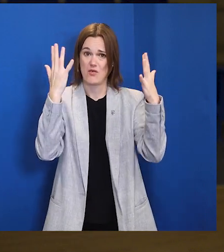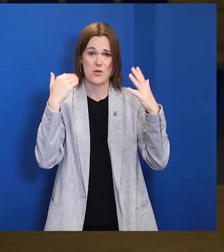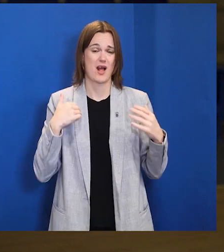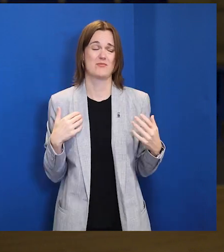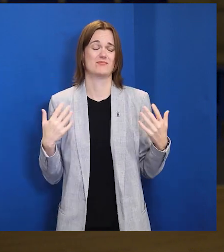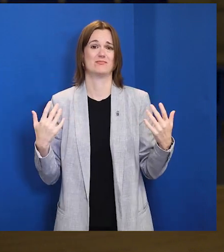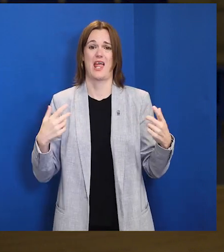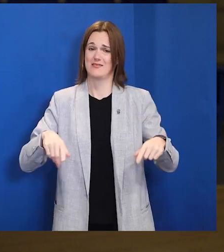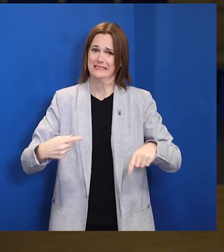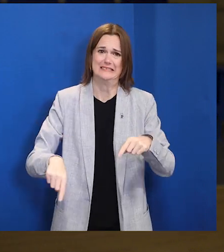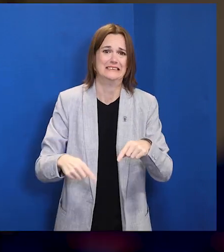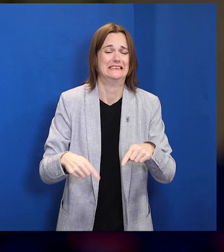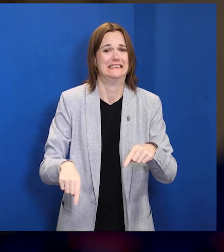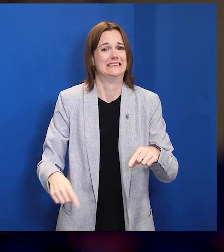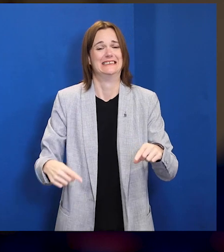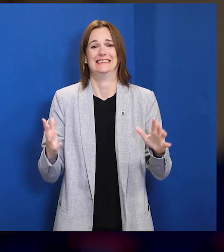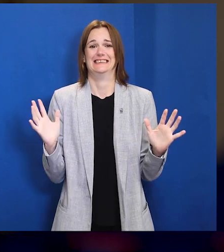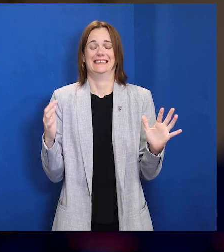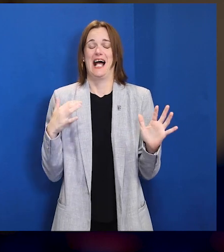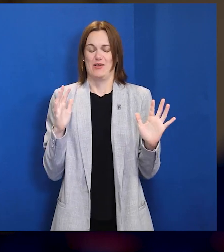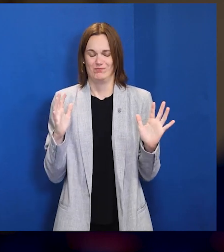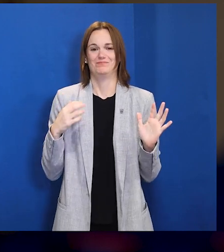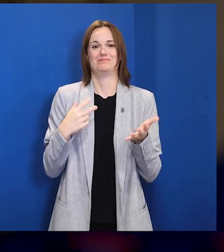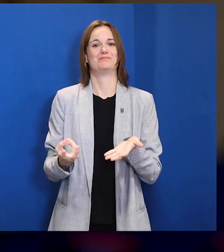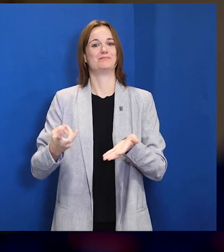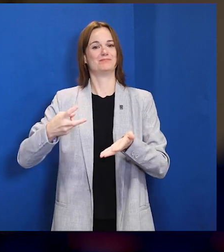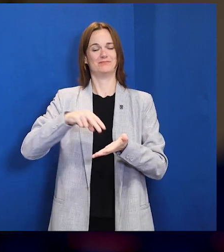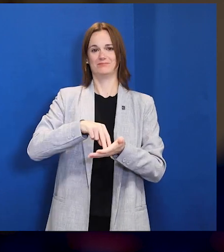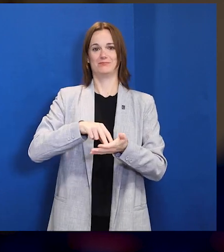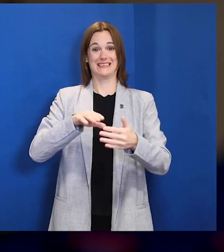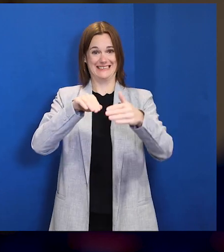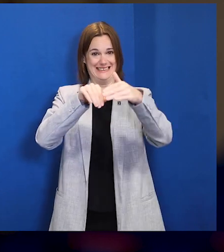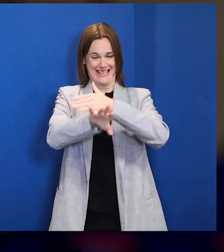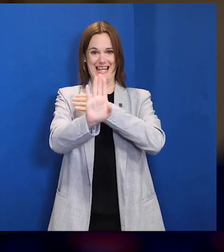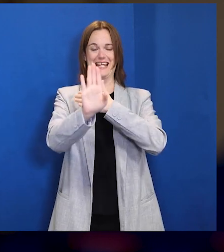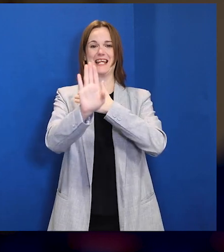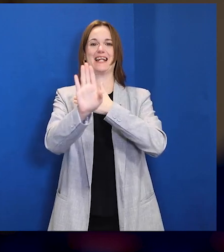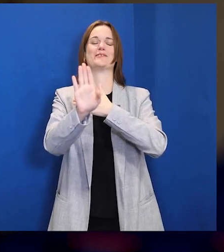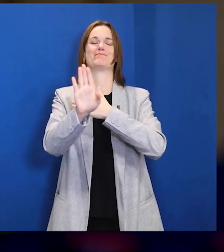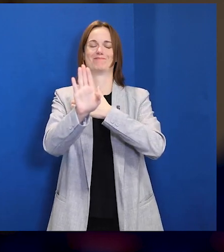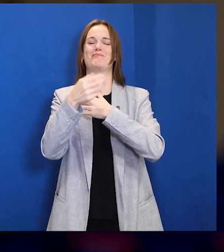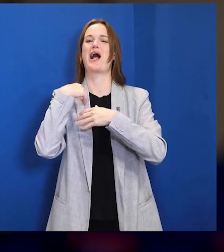I felt overwhelmed. My knees were literally shaking as I got out of my car. Walking through these doors